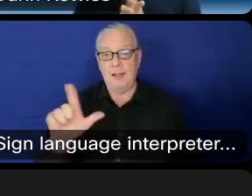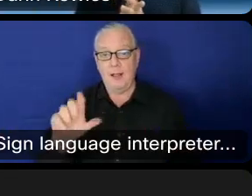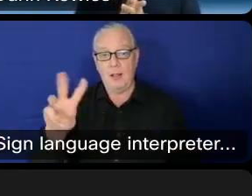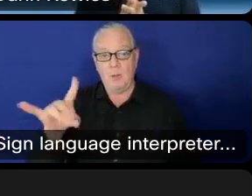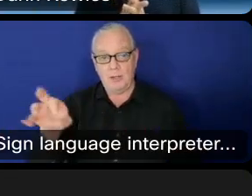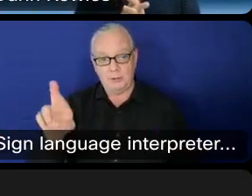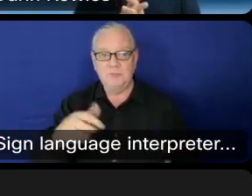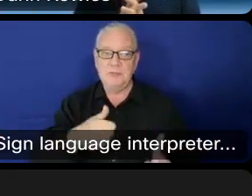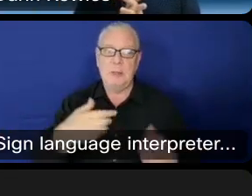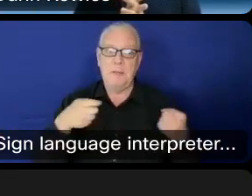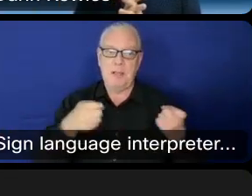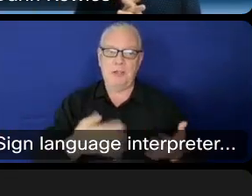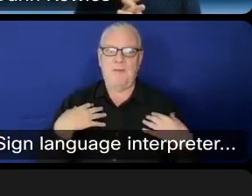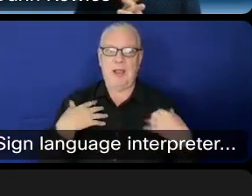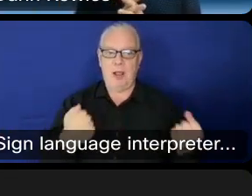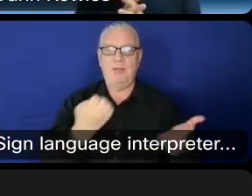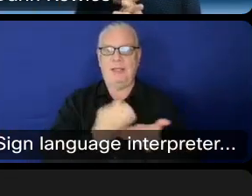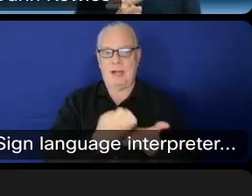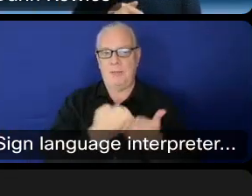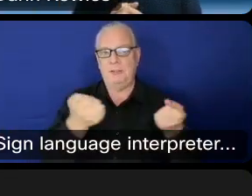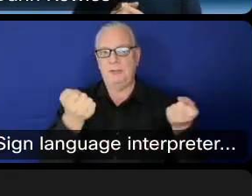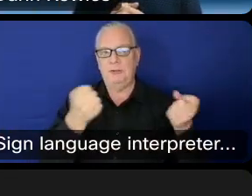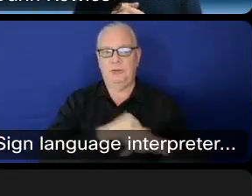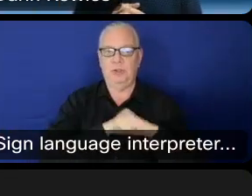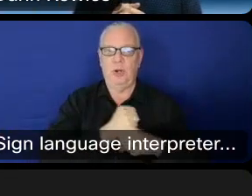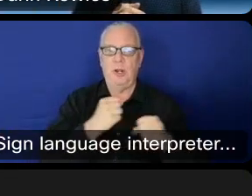of health and economic security policy at SAGE. In this role,